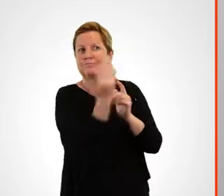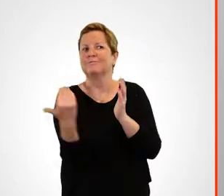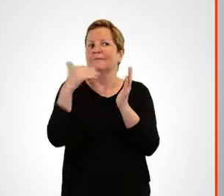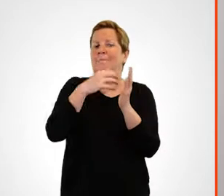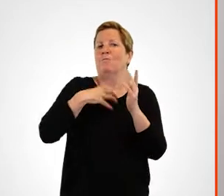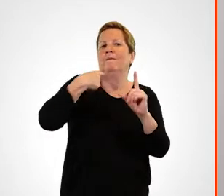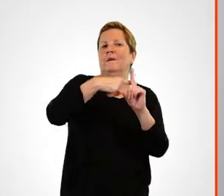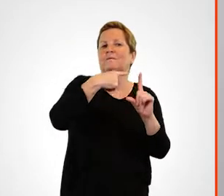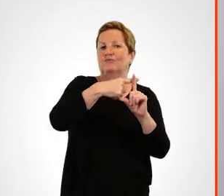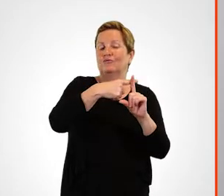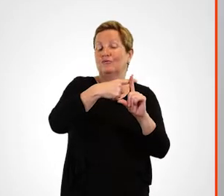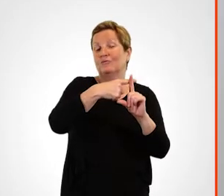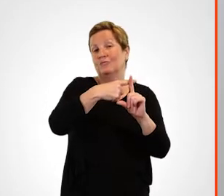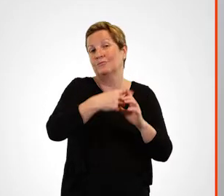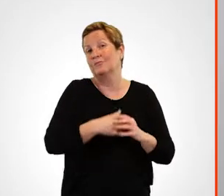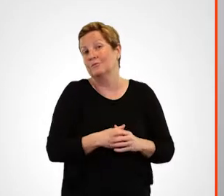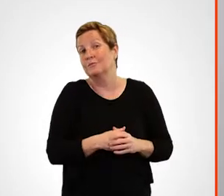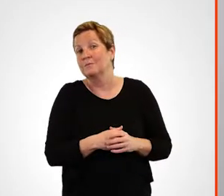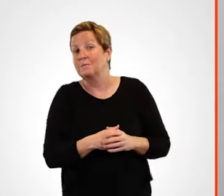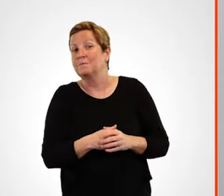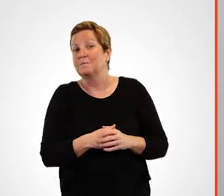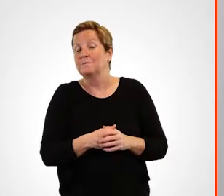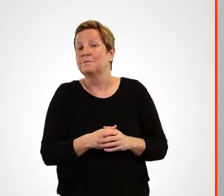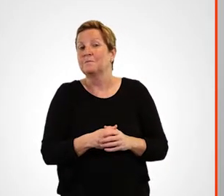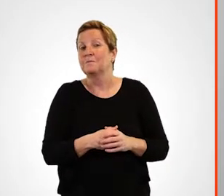that's even a bigger advantage because that is something